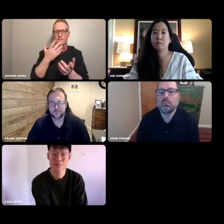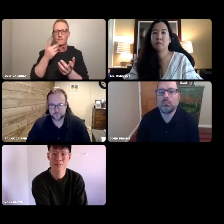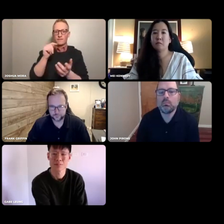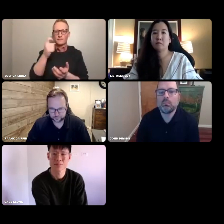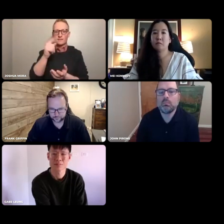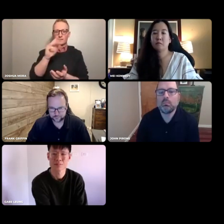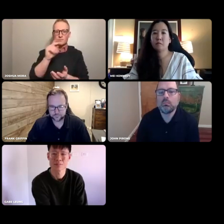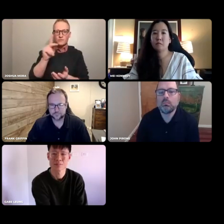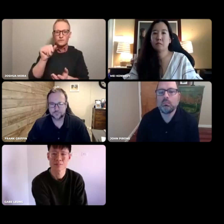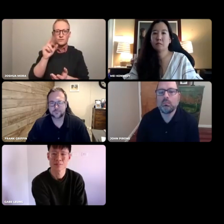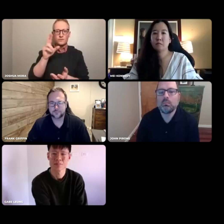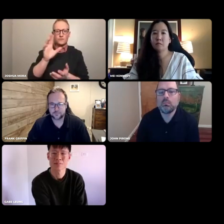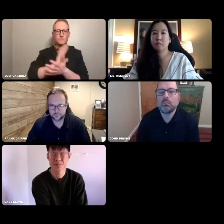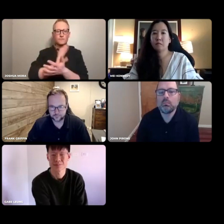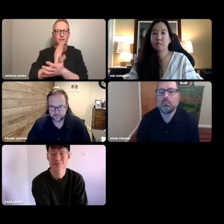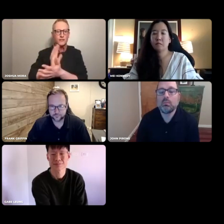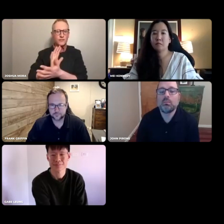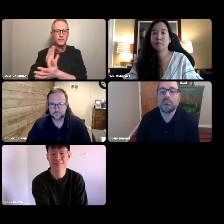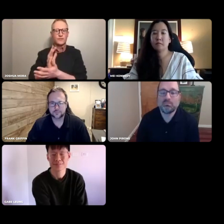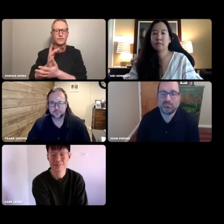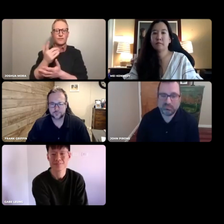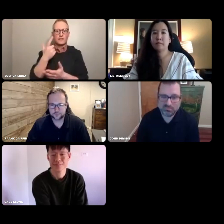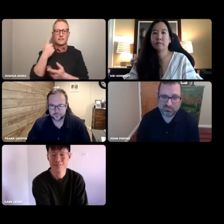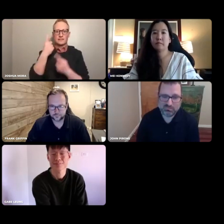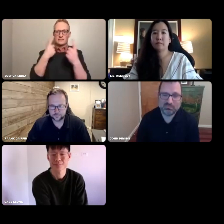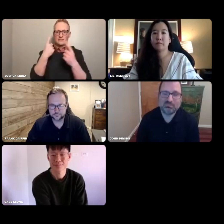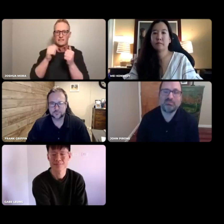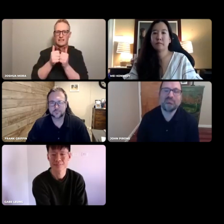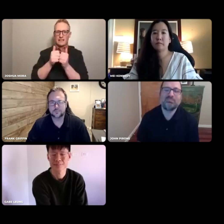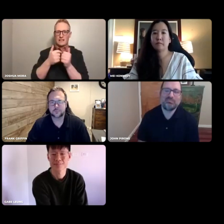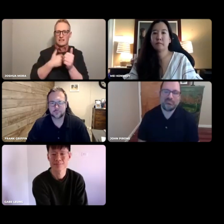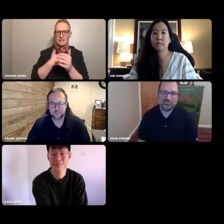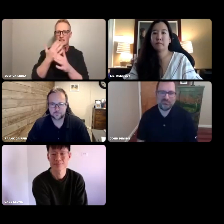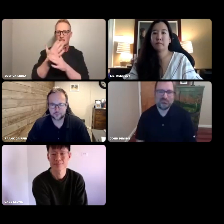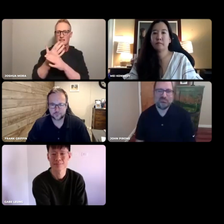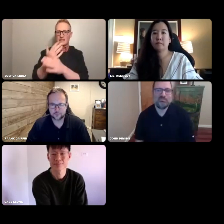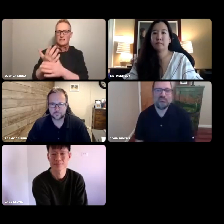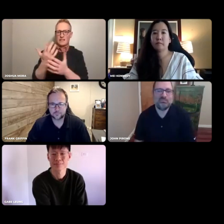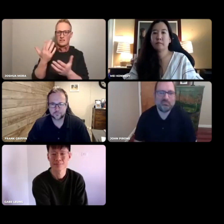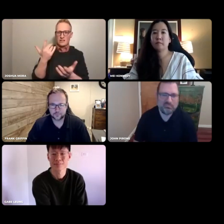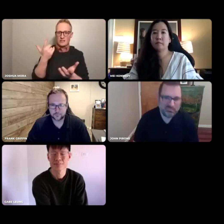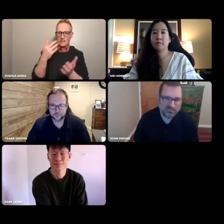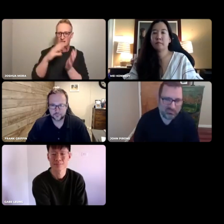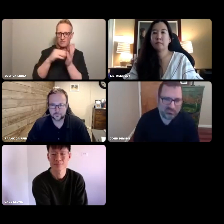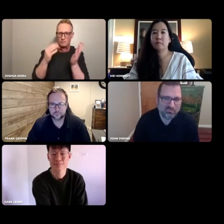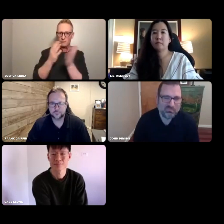students go back home, they have textbooks and videos.